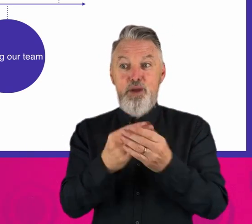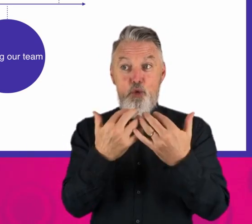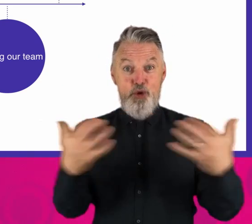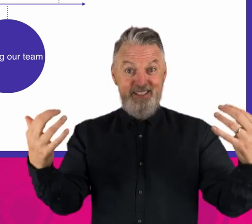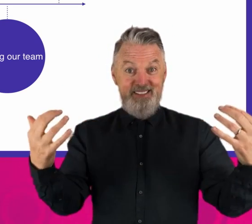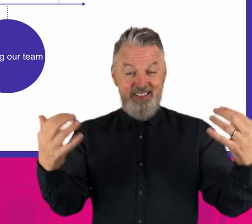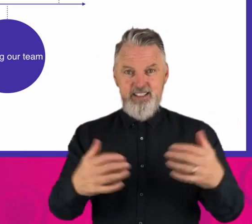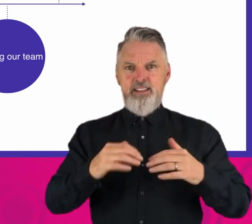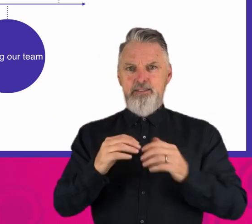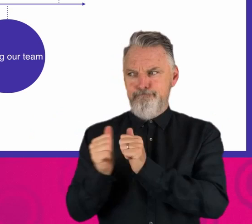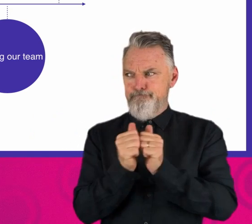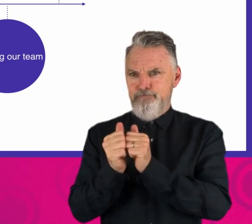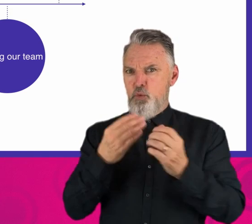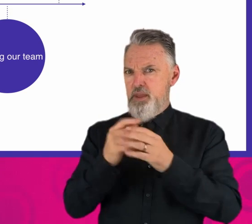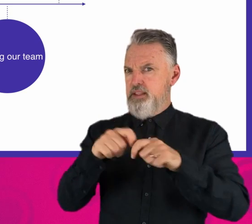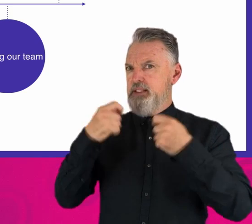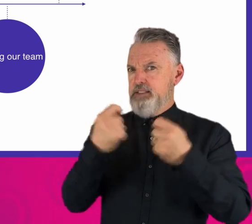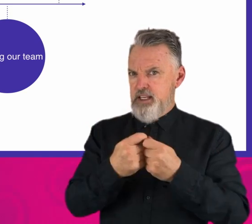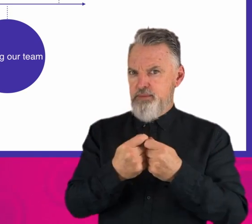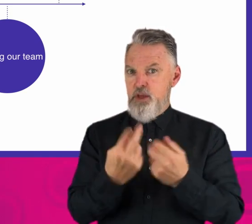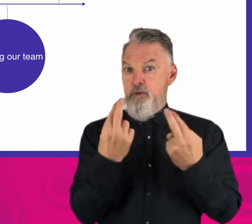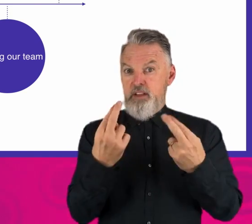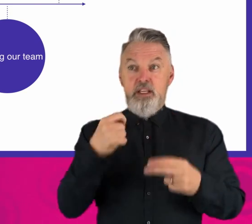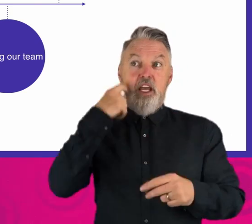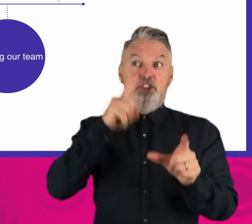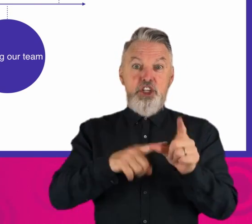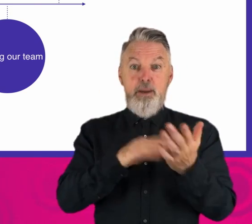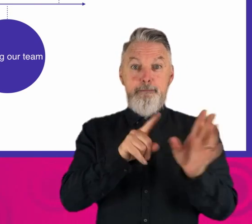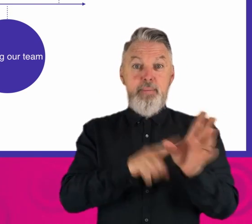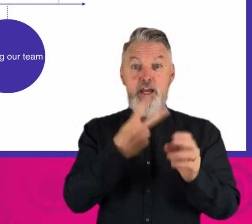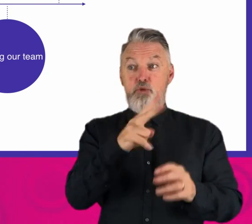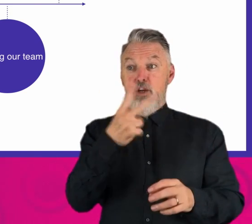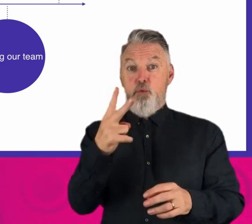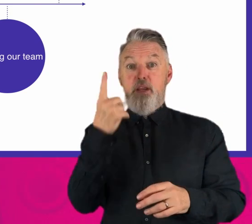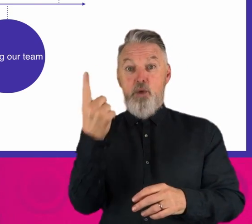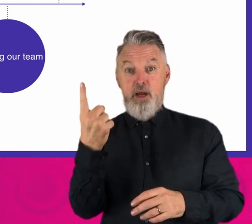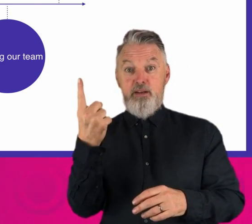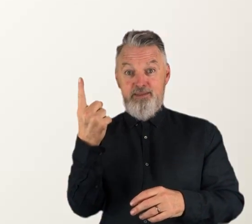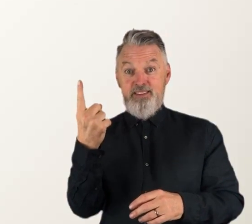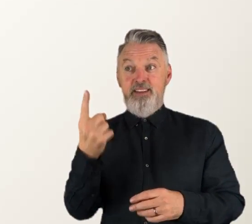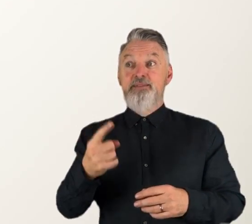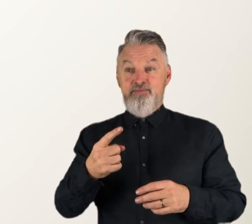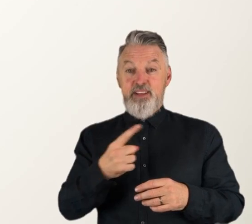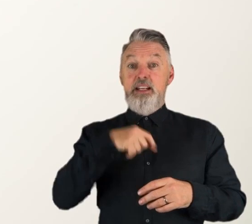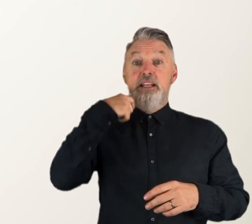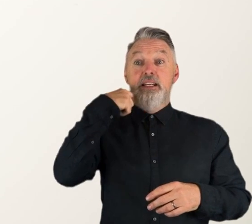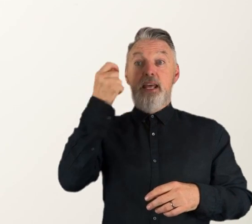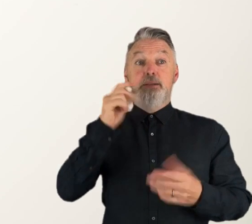and we're aiming to hit shelves and laps in May 2021 with pre-sales starting just next month. You might be thinking this is a little bit niche,